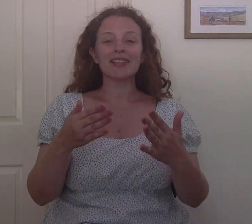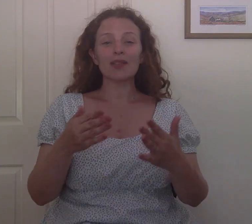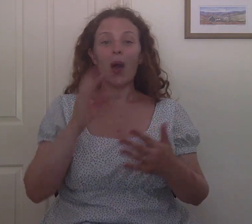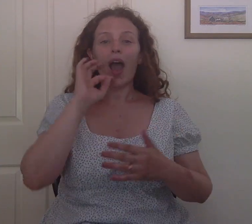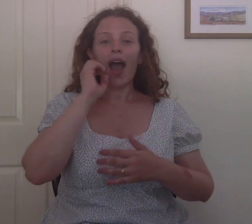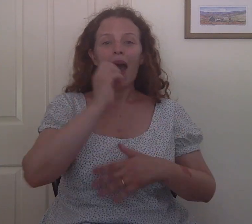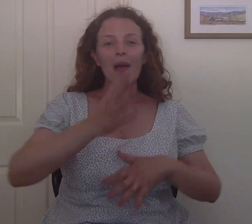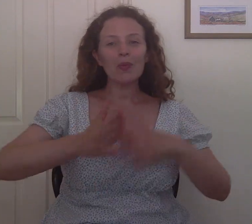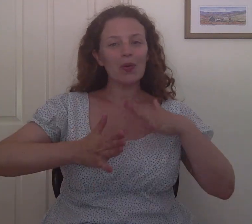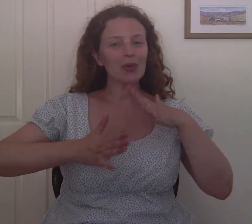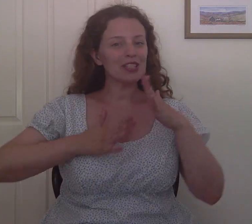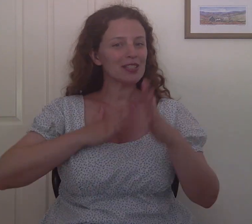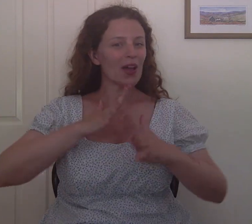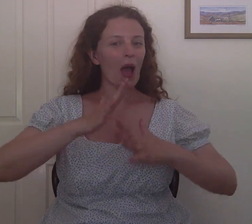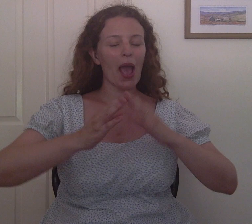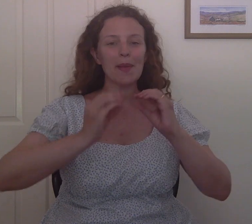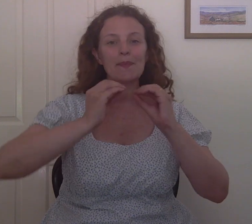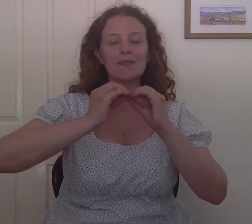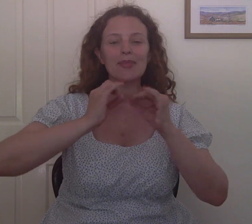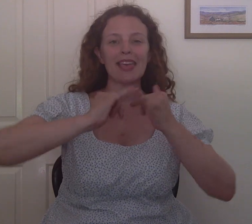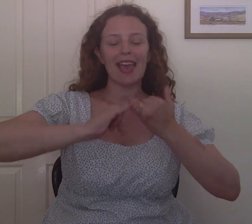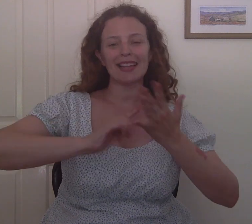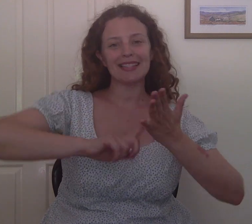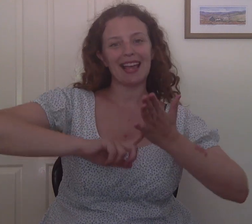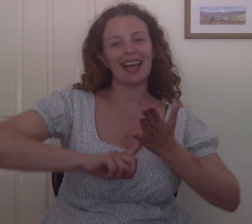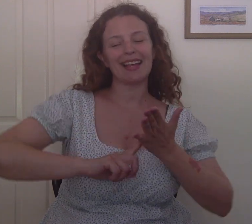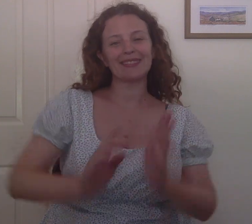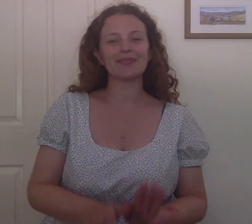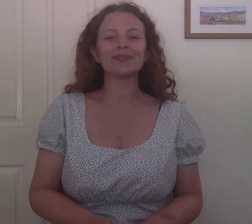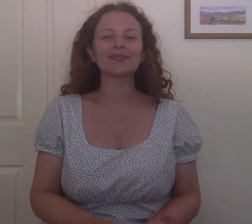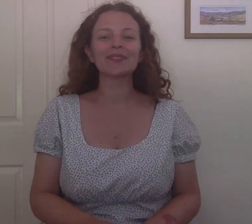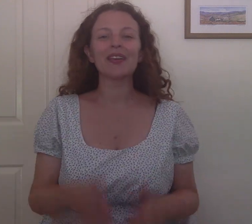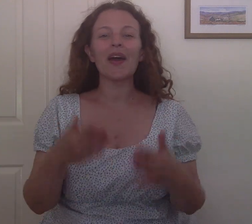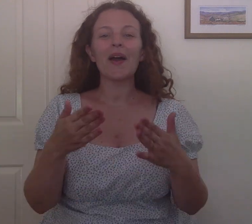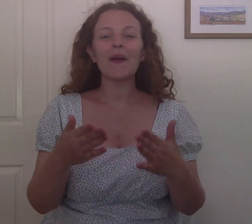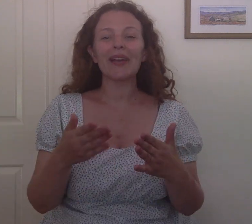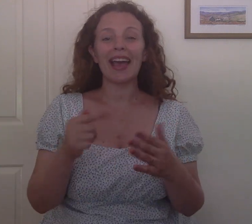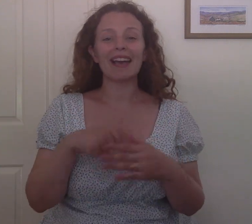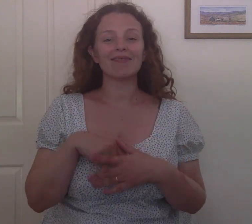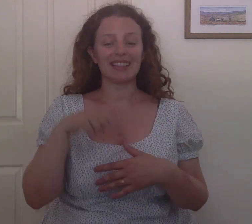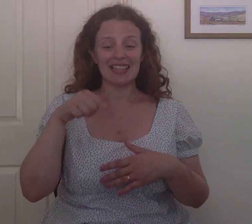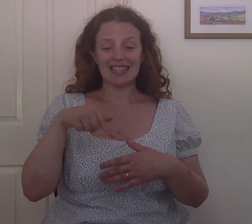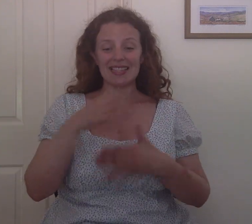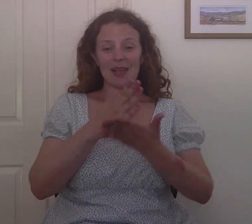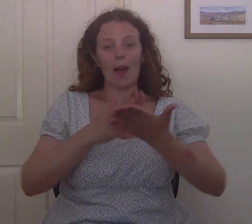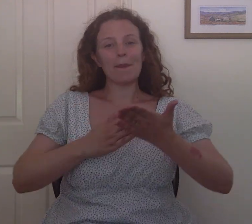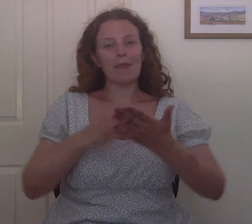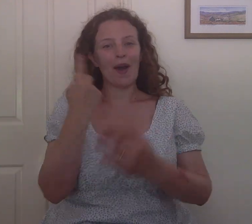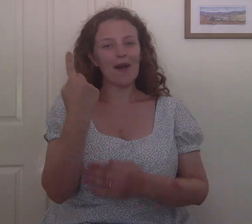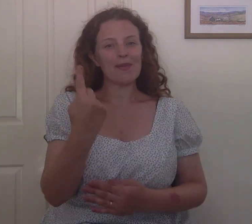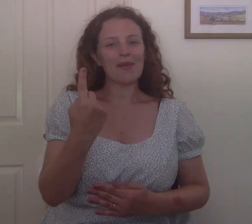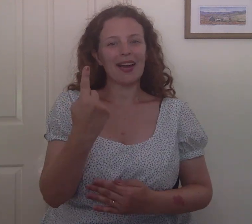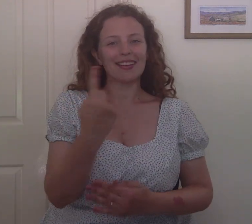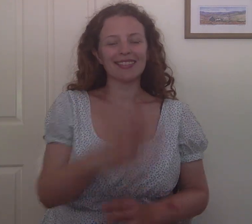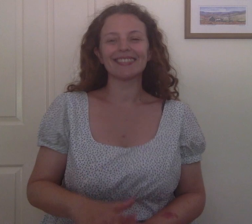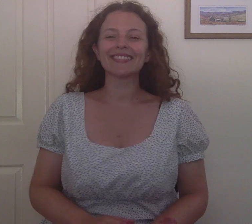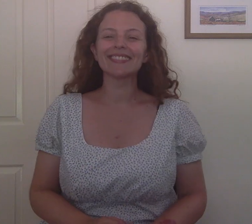I will sign in BSL. This is part 1.